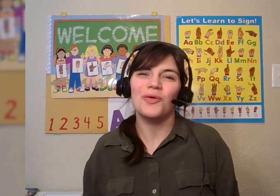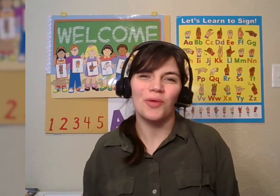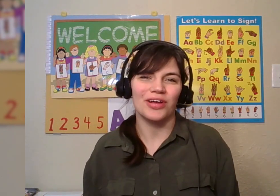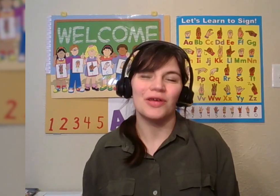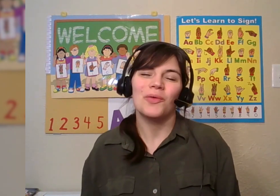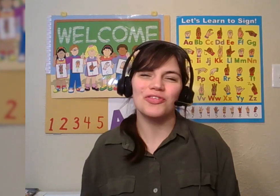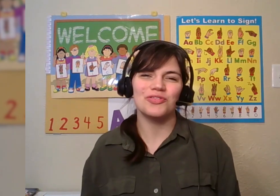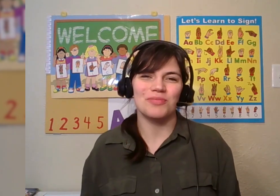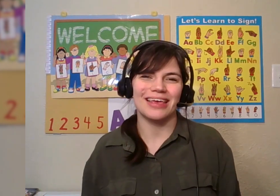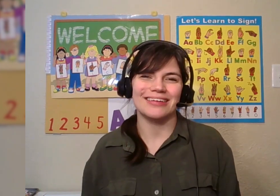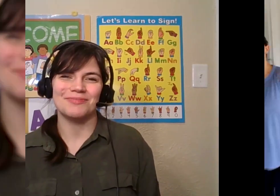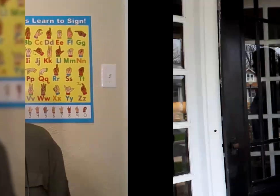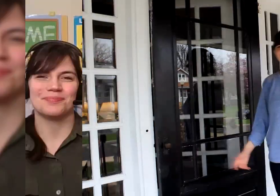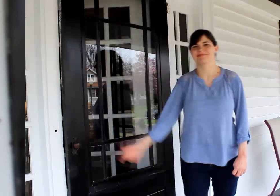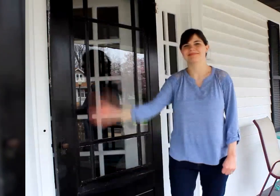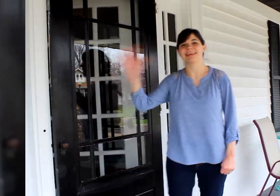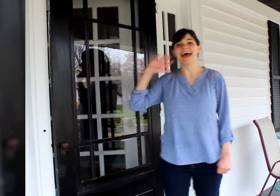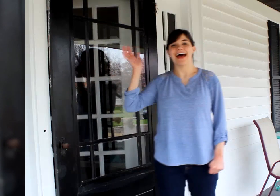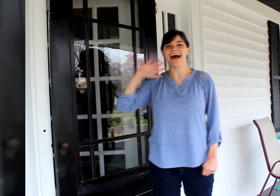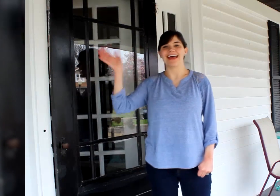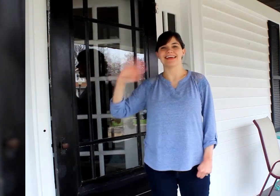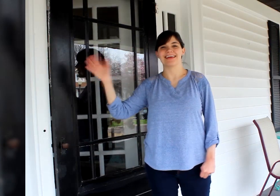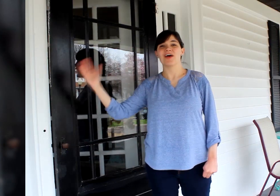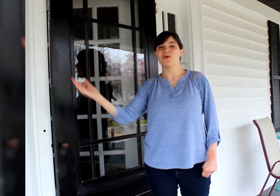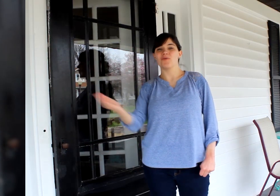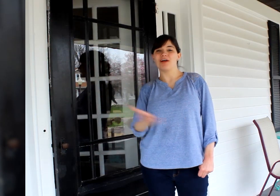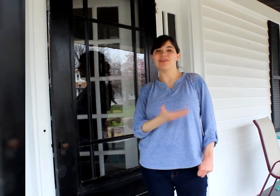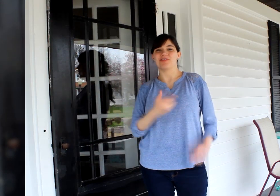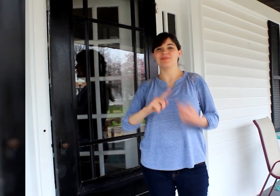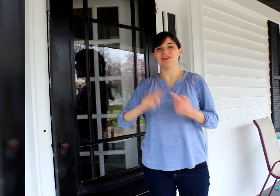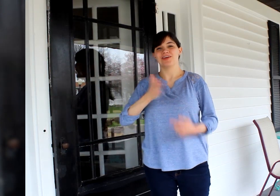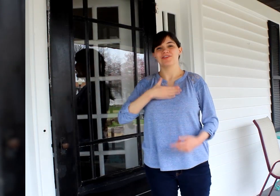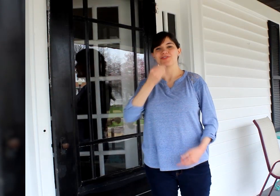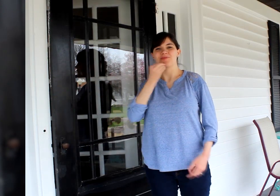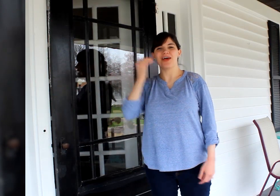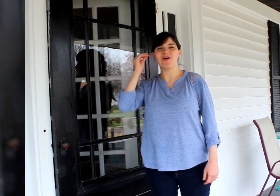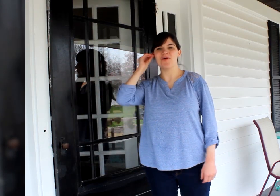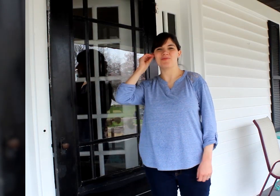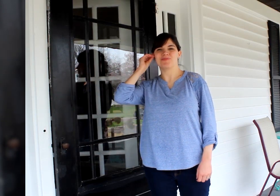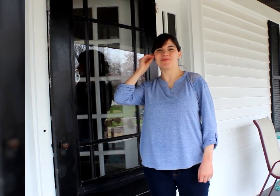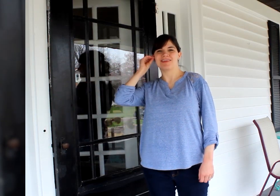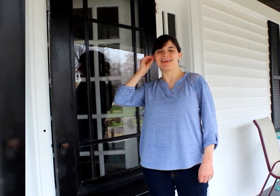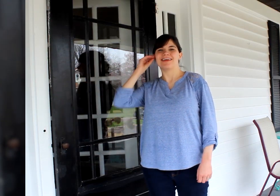worry, we'll do them again. Hi, welcome to my home.